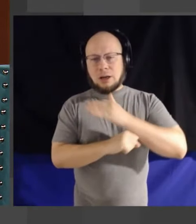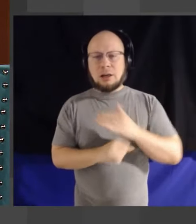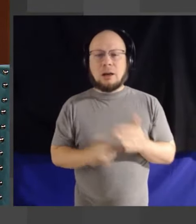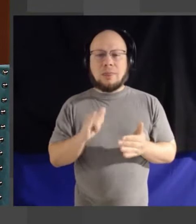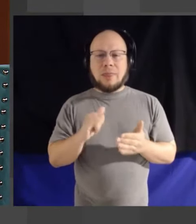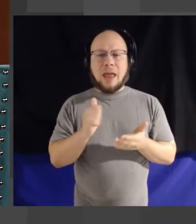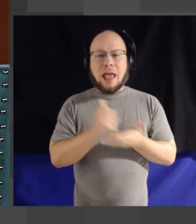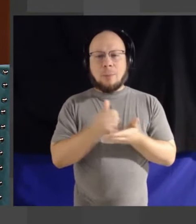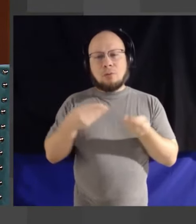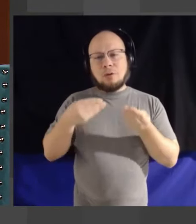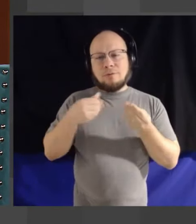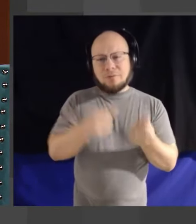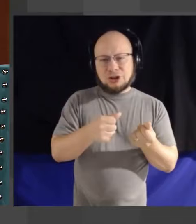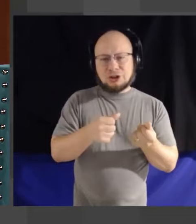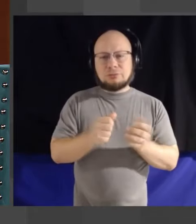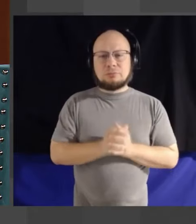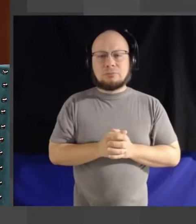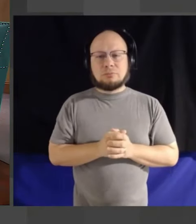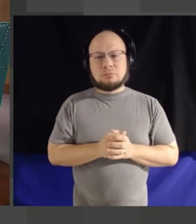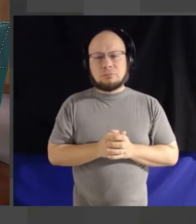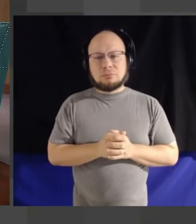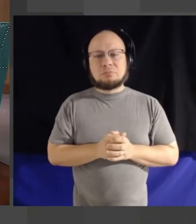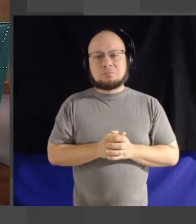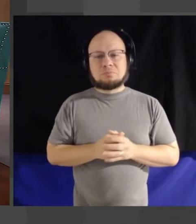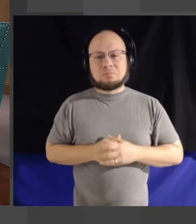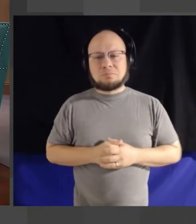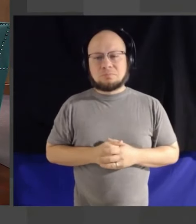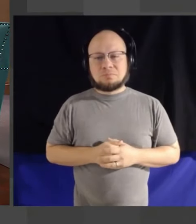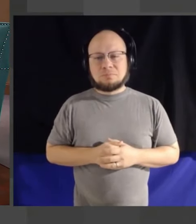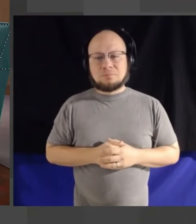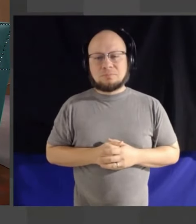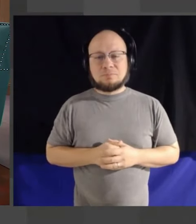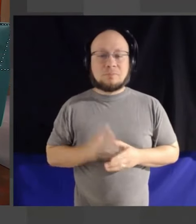MAKE CONTENT THAT IS MORE EFFICIENT AND RELIABLE LIKE THE SKITTLE COMMAND THAT IS COMING